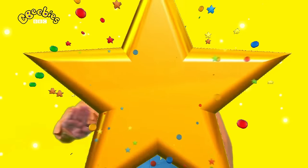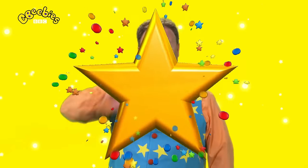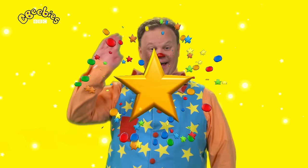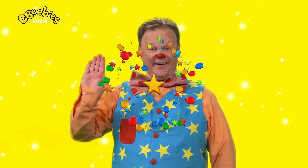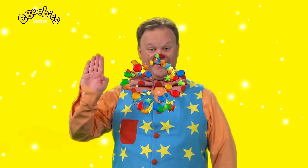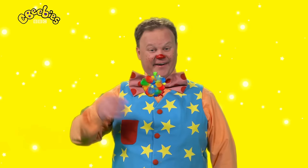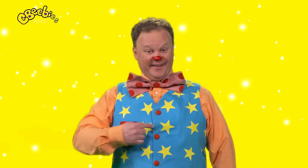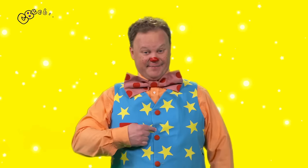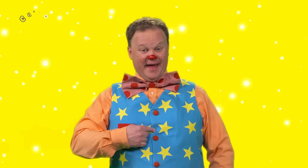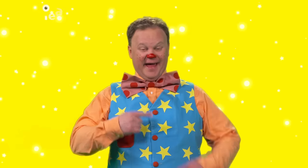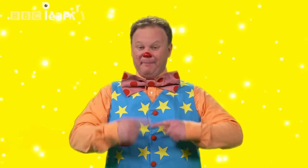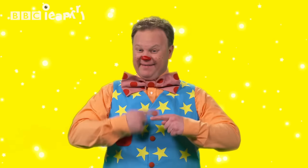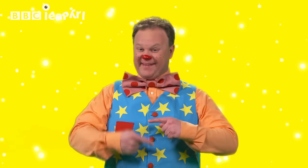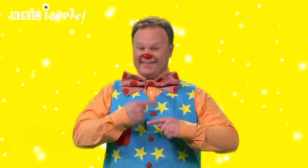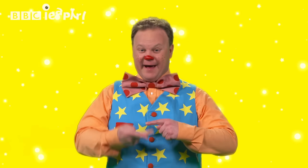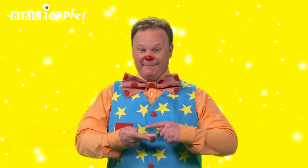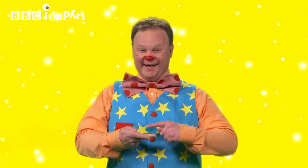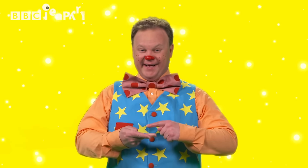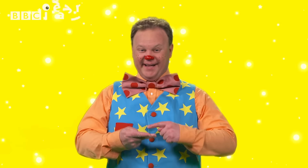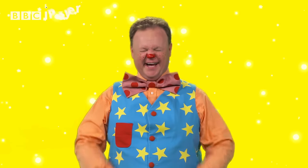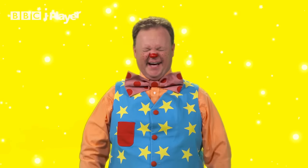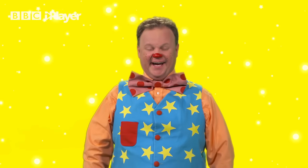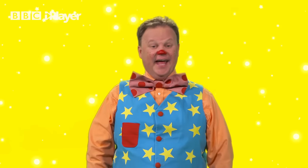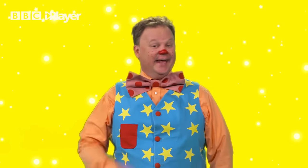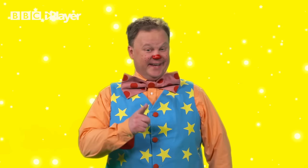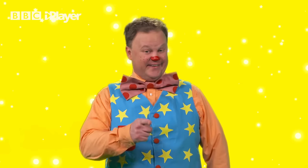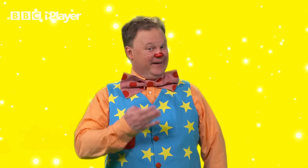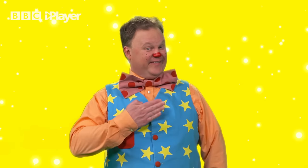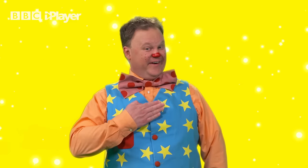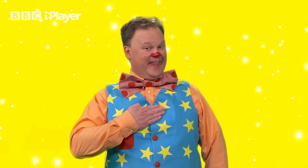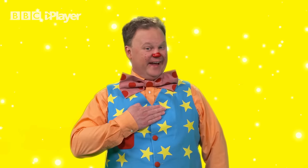hello it's me mr tumble did you enjoy that